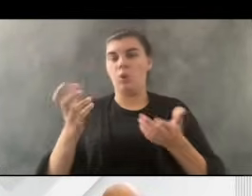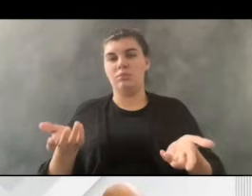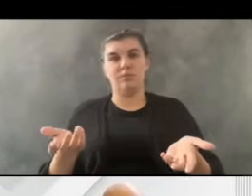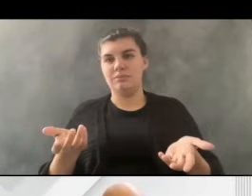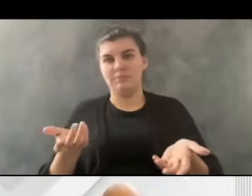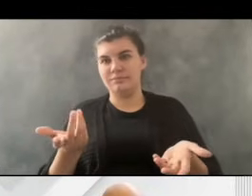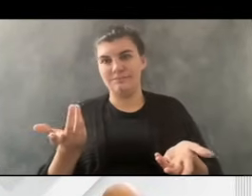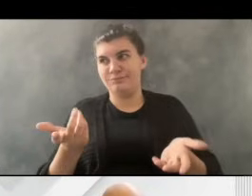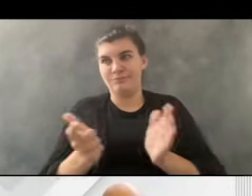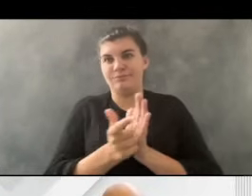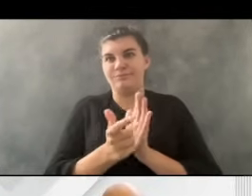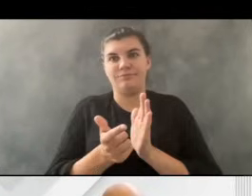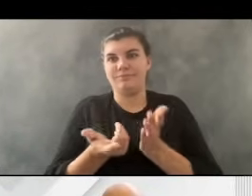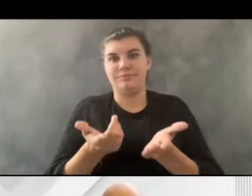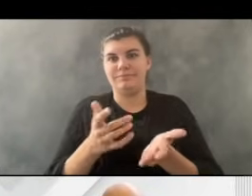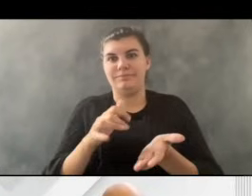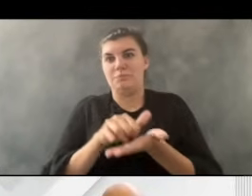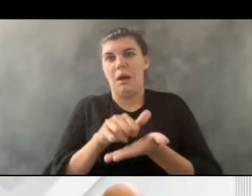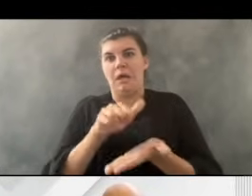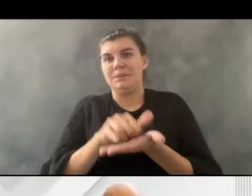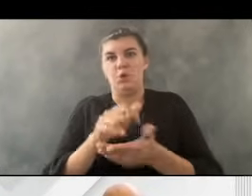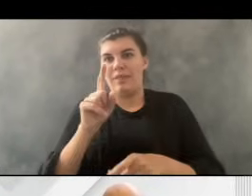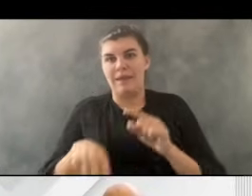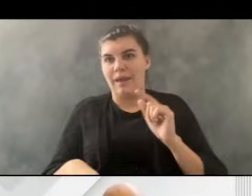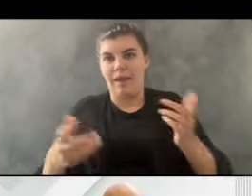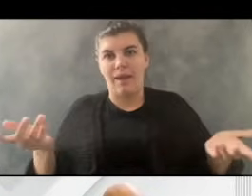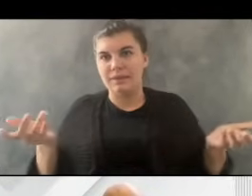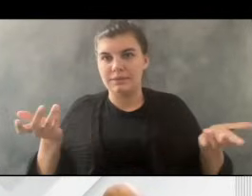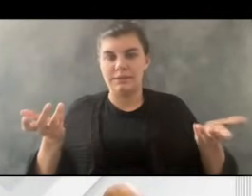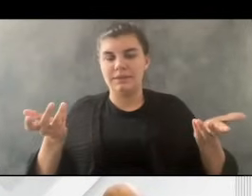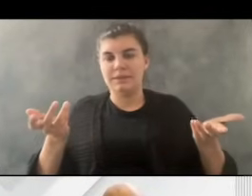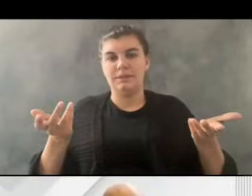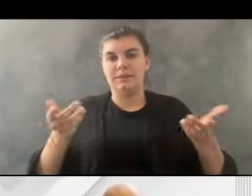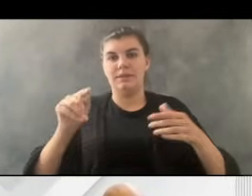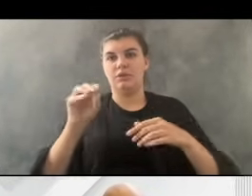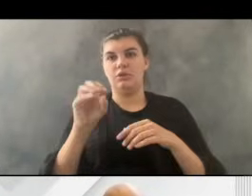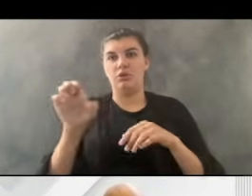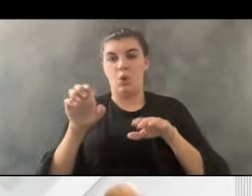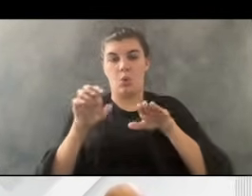them to reach beyond as far as their toes are allowed to go forward.